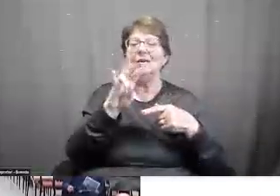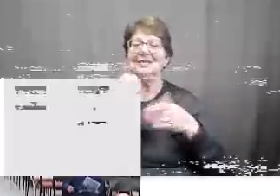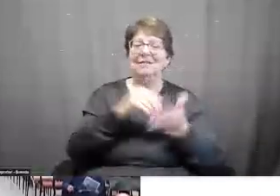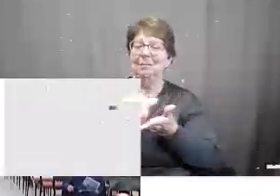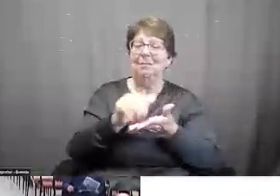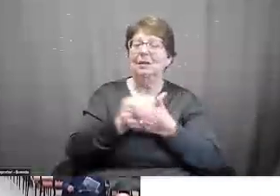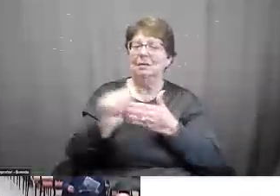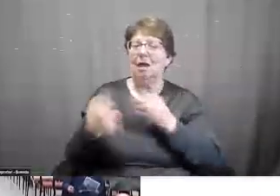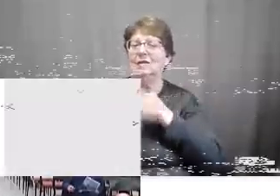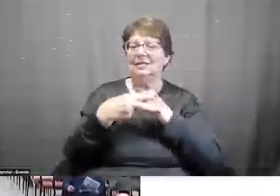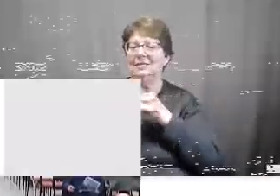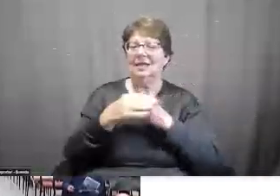Boardroom: Next slide, please.